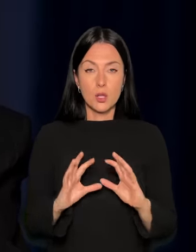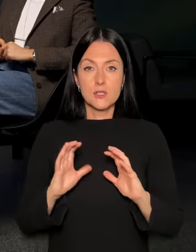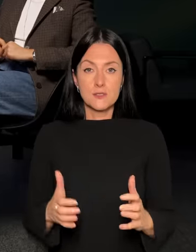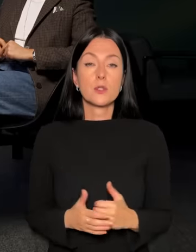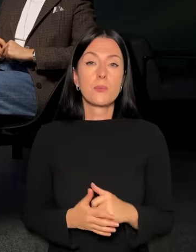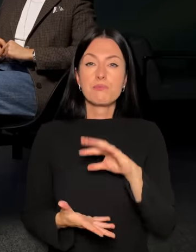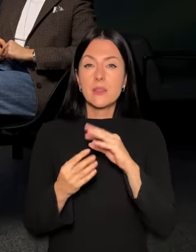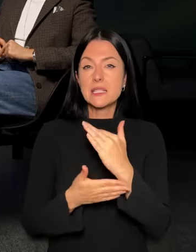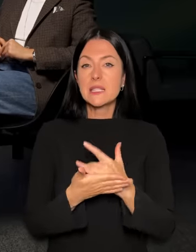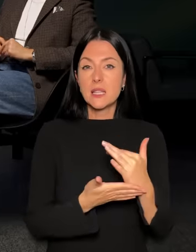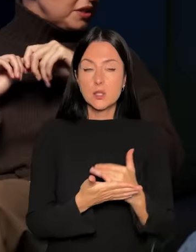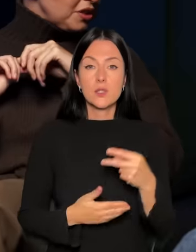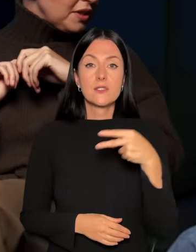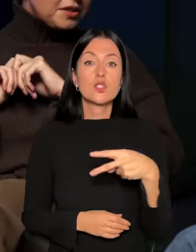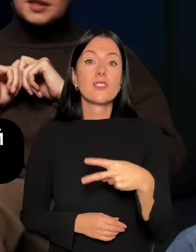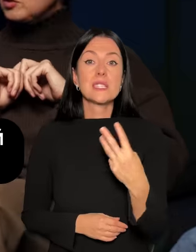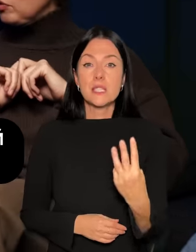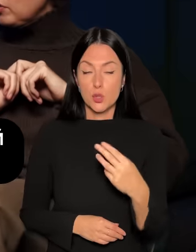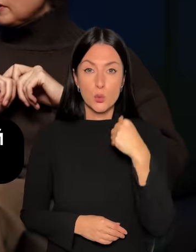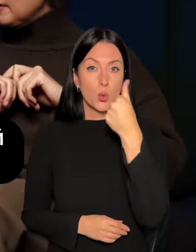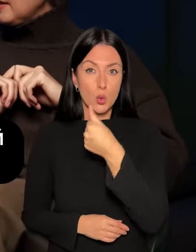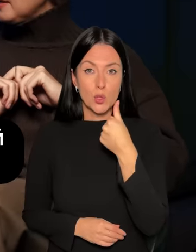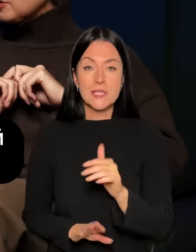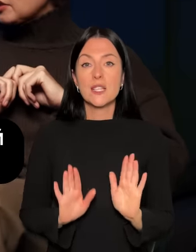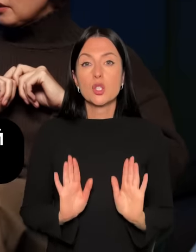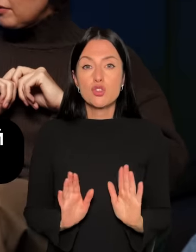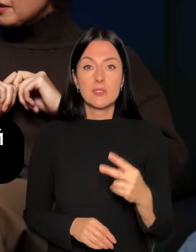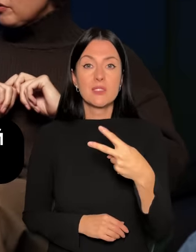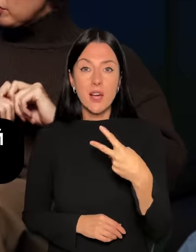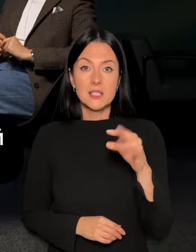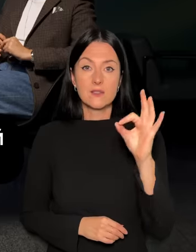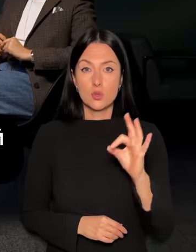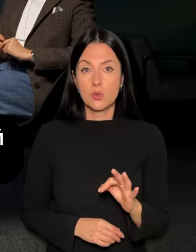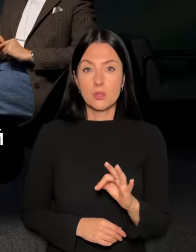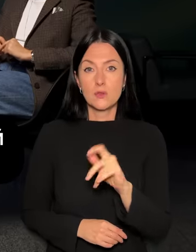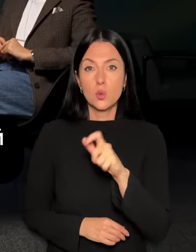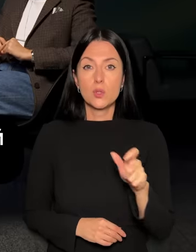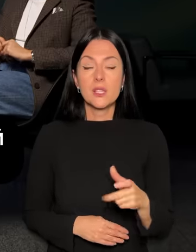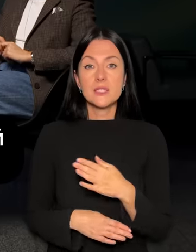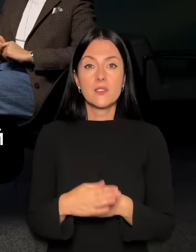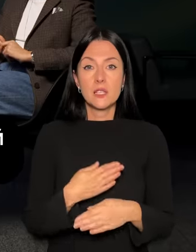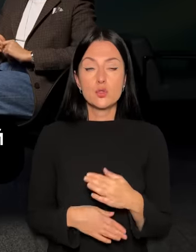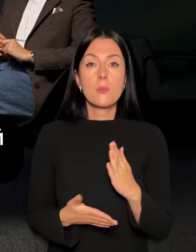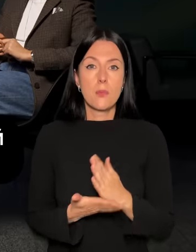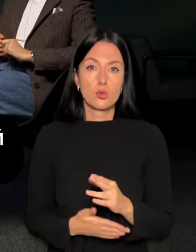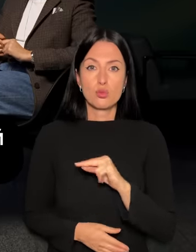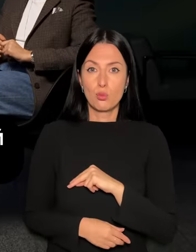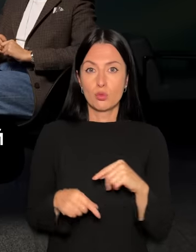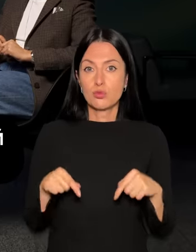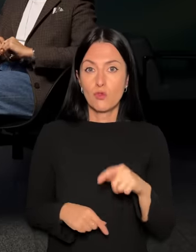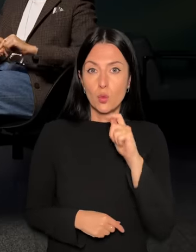According to statistics, in 2023, only 20% of people with disabilities in Ukraine have jobs,